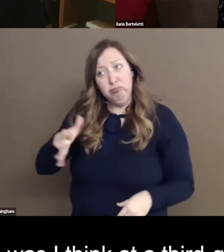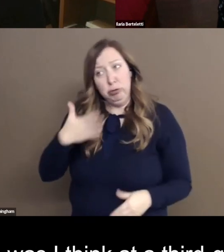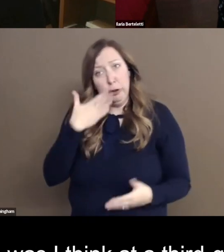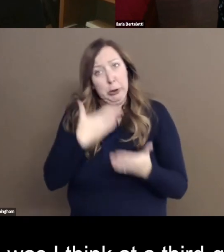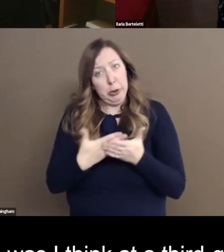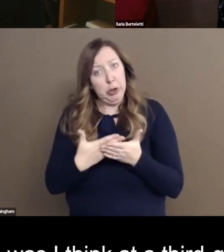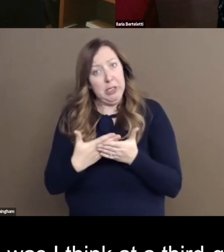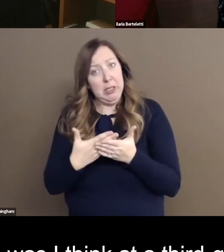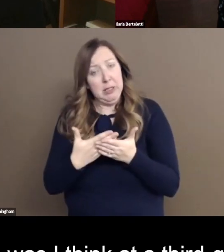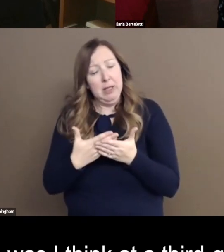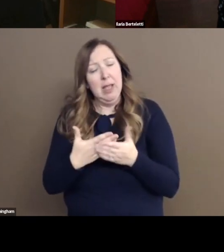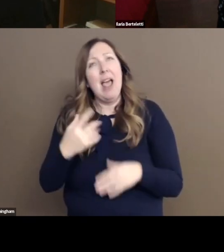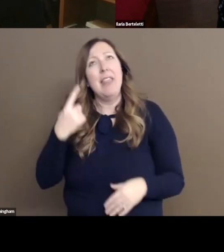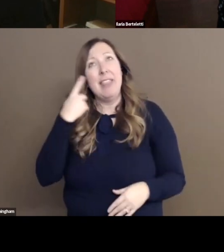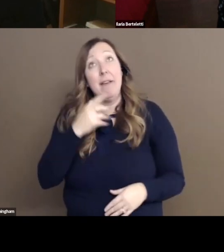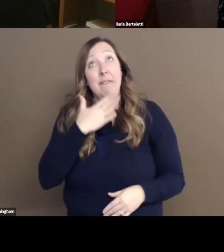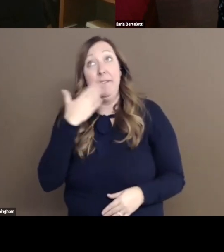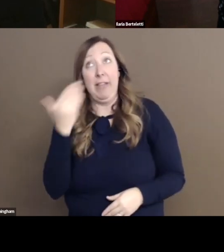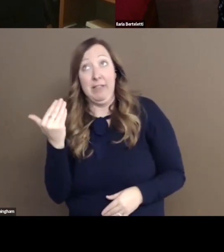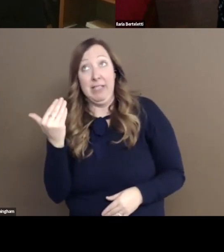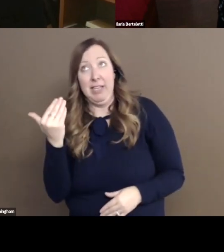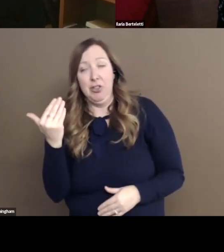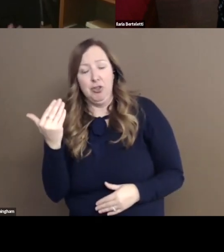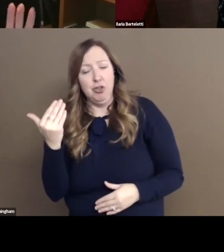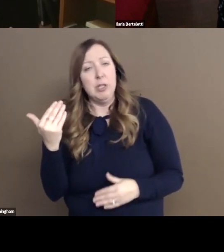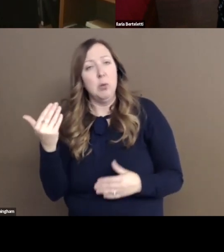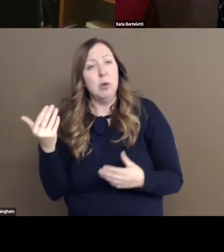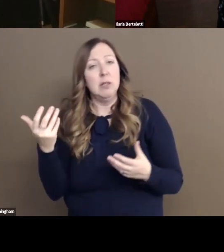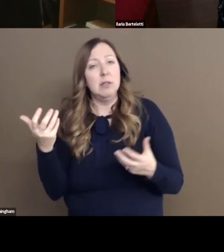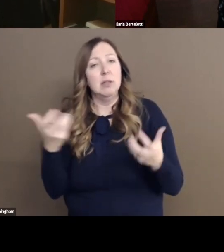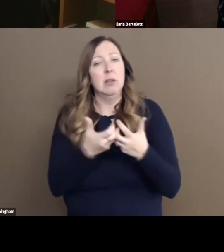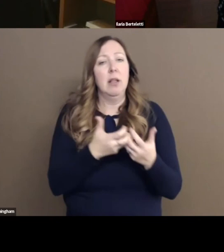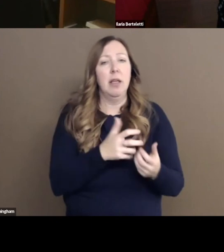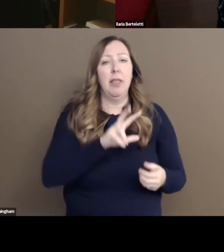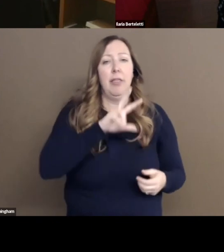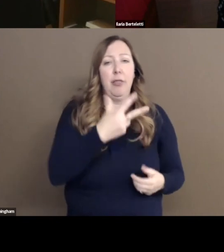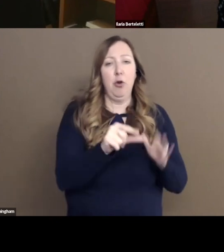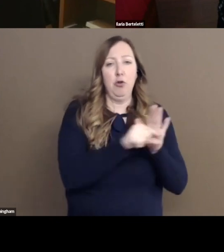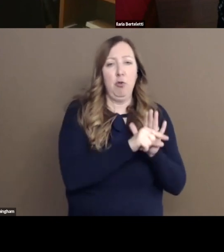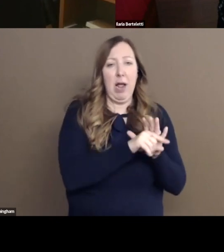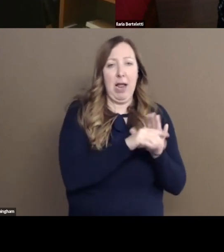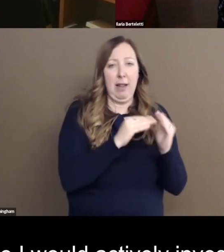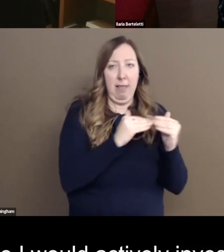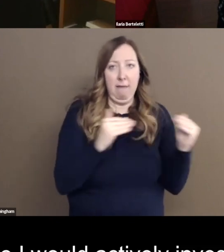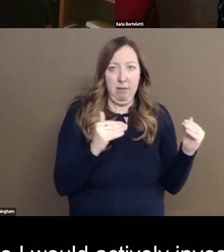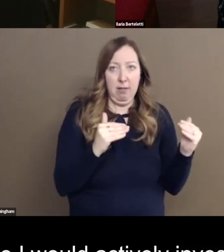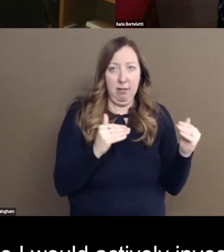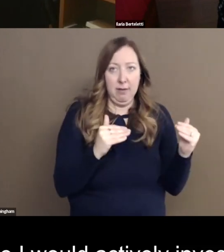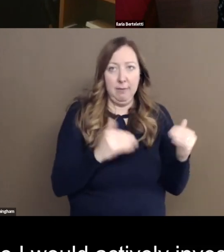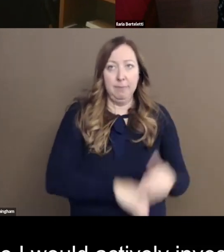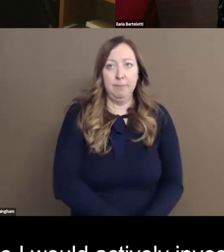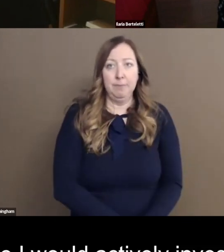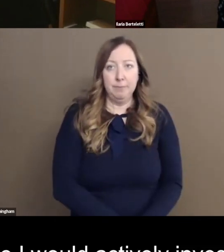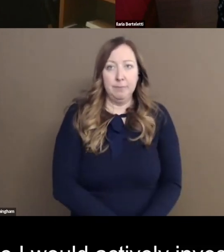level when she was 15 which is which is pretty good for this population